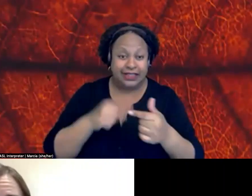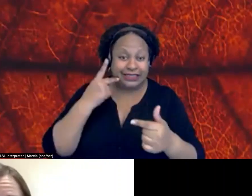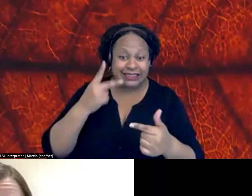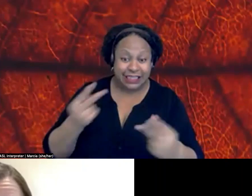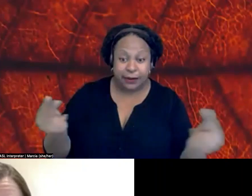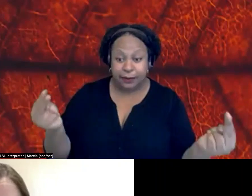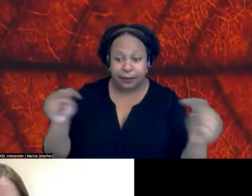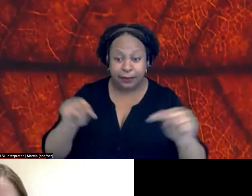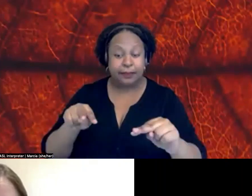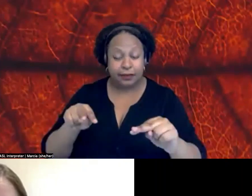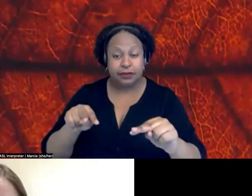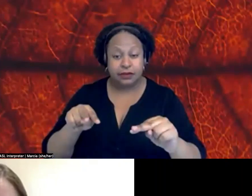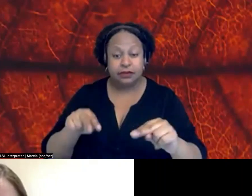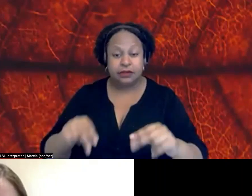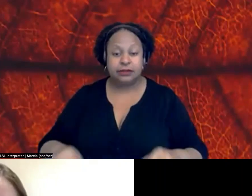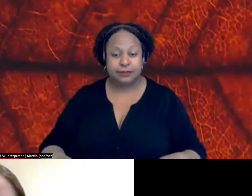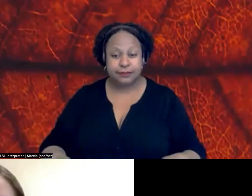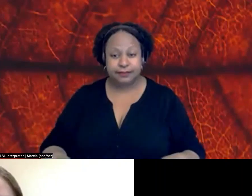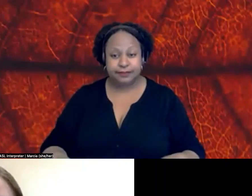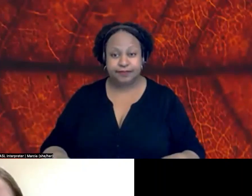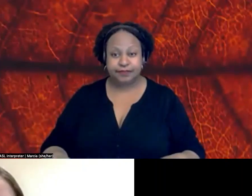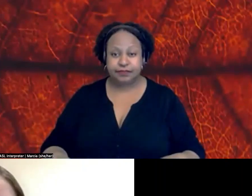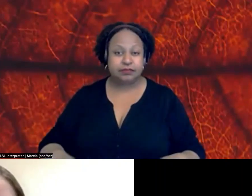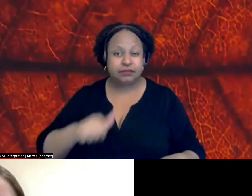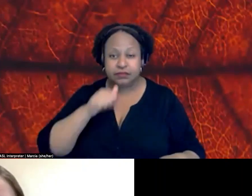And that was not exactly easy but what my classmates and I found